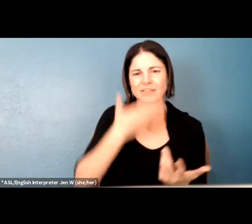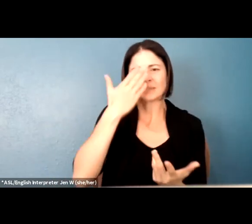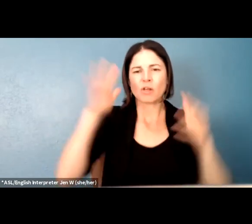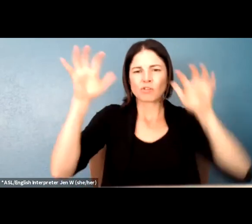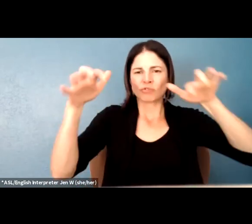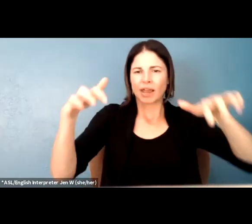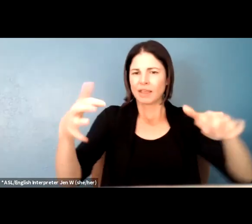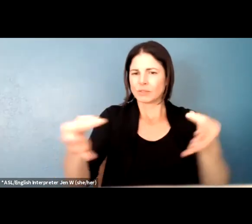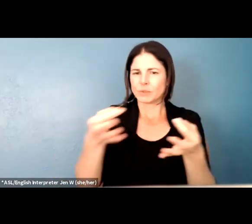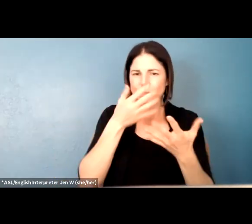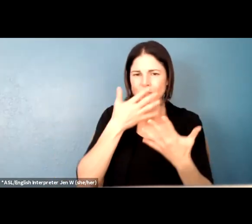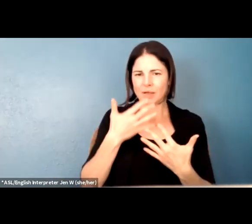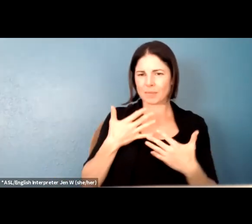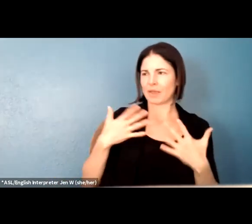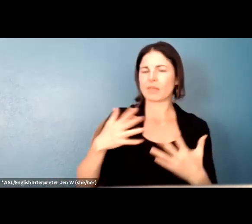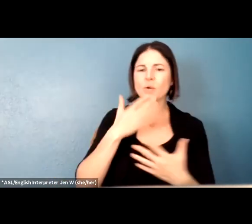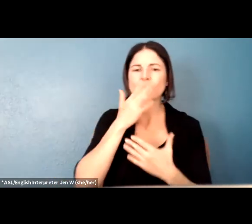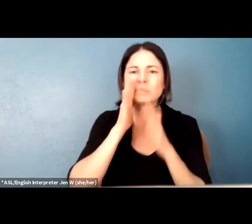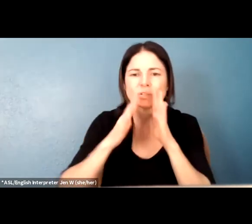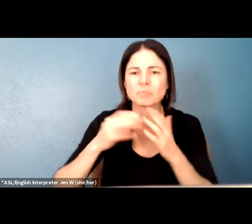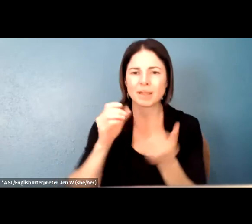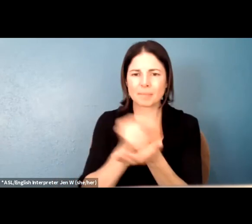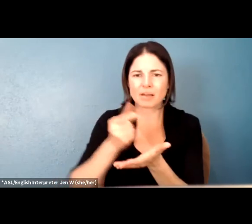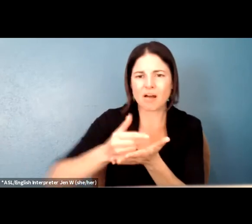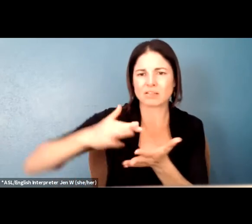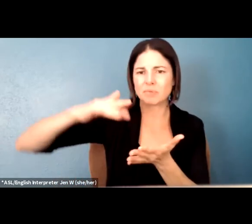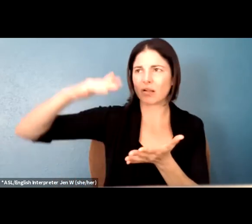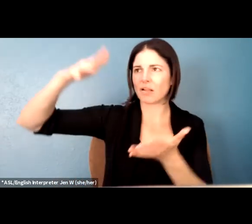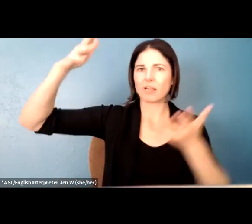whispers became gospel that puts you up on game, lecture killing